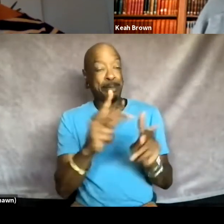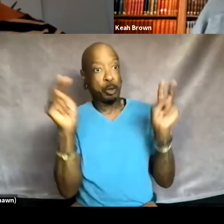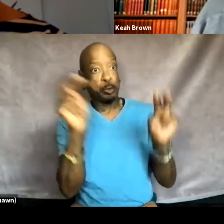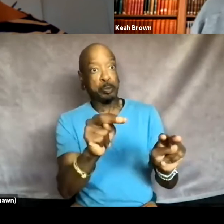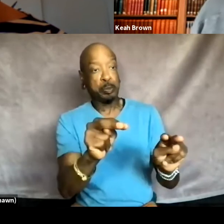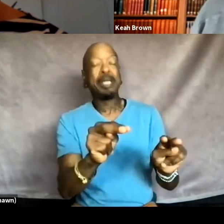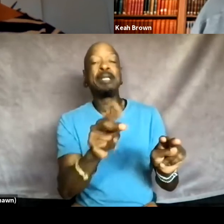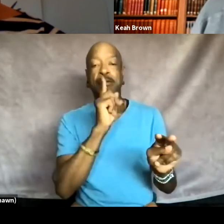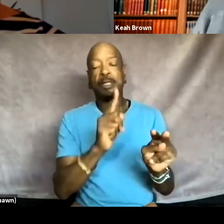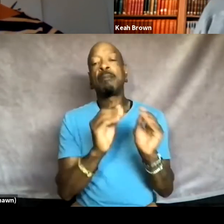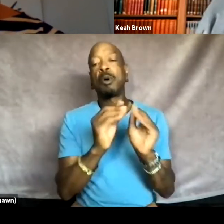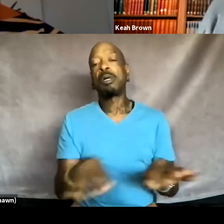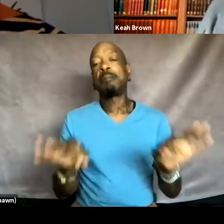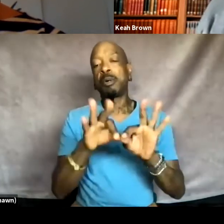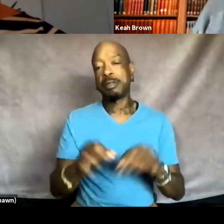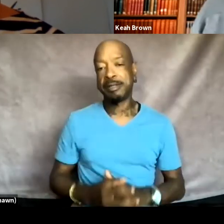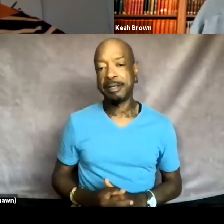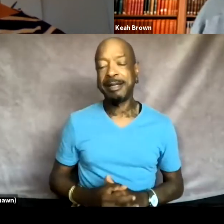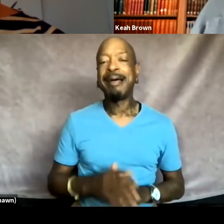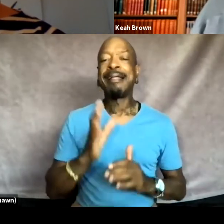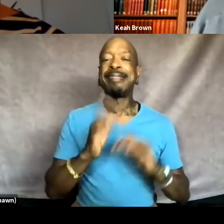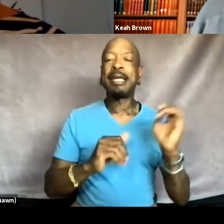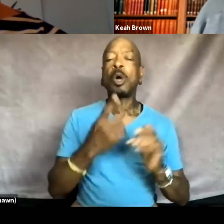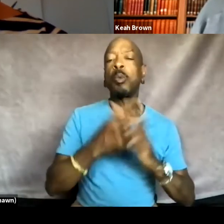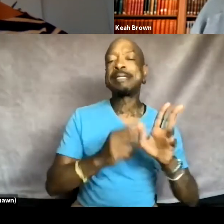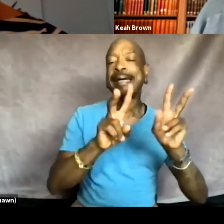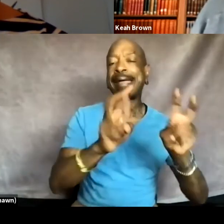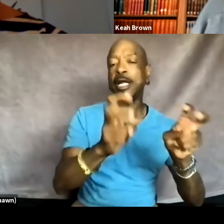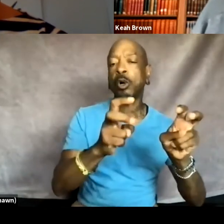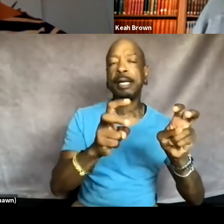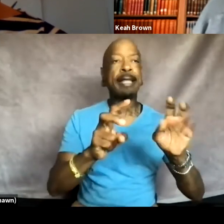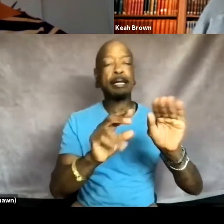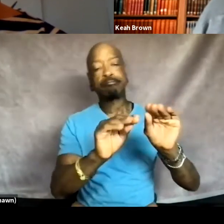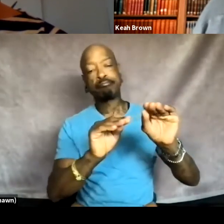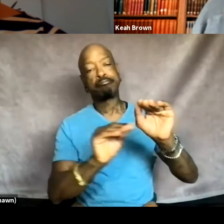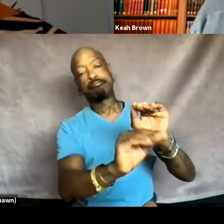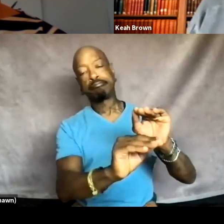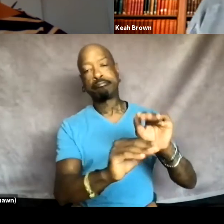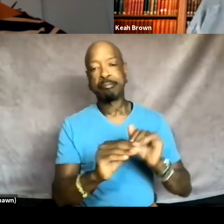important than what category it's under when you watch it, thank you for that question.